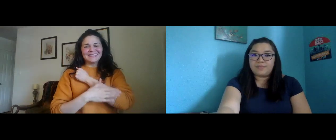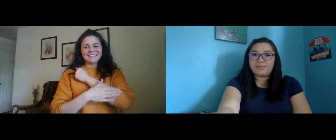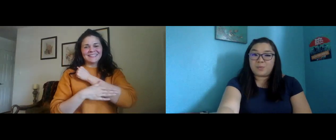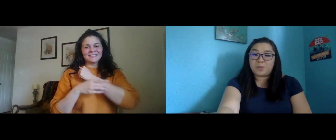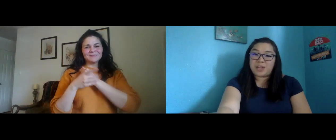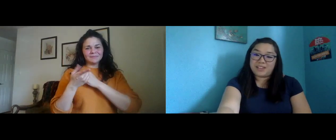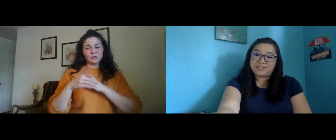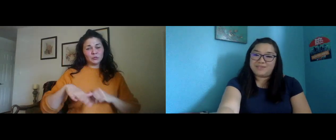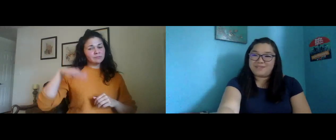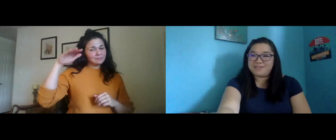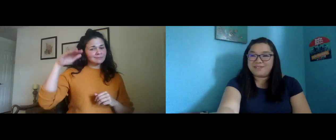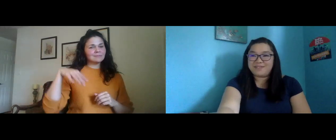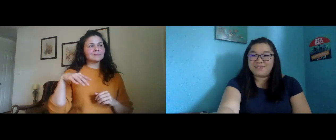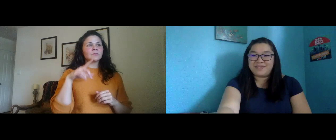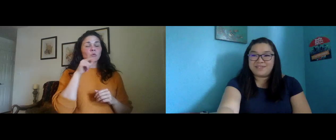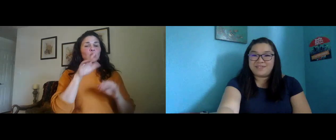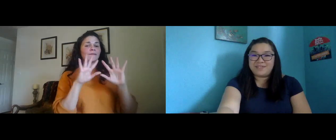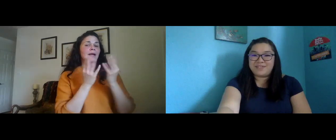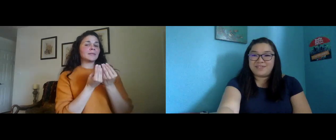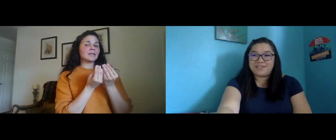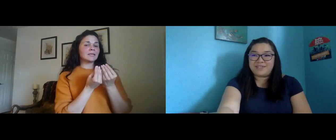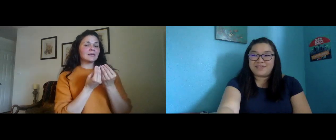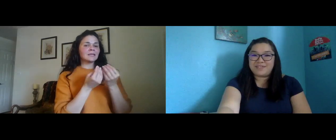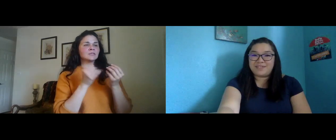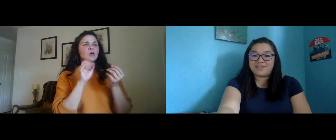because, based on where you live, how you were raised,